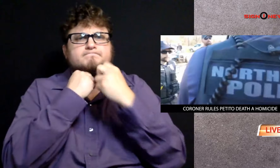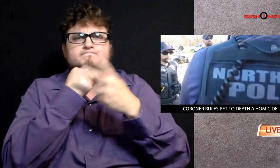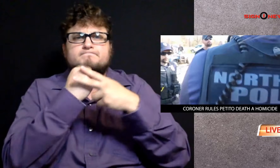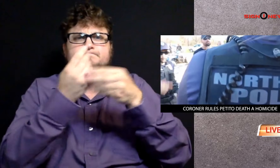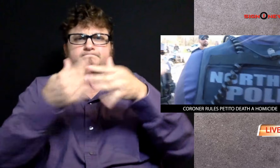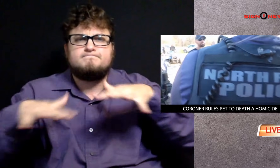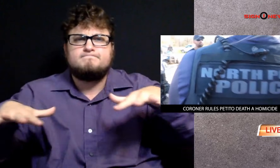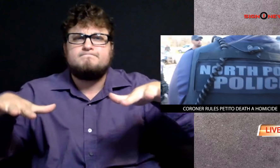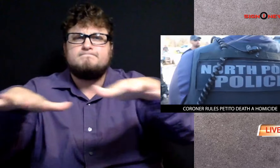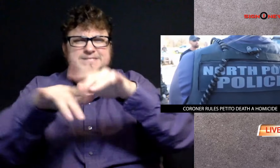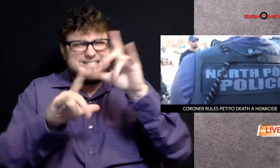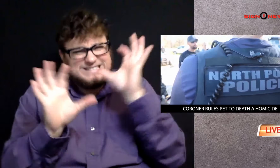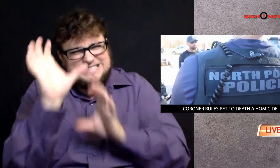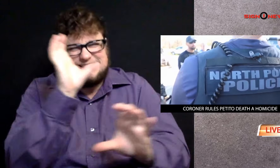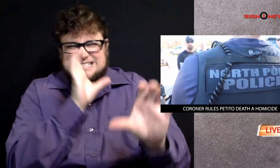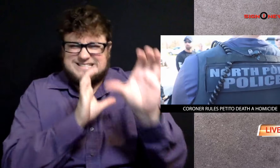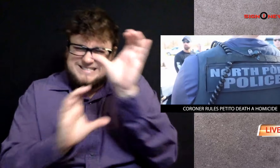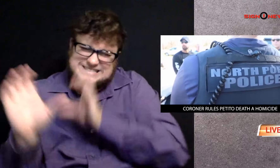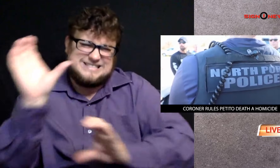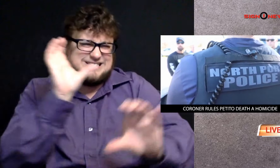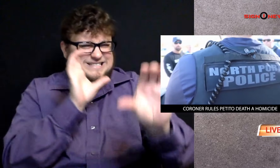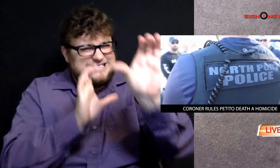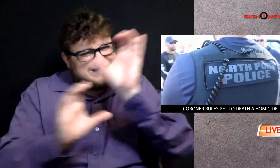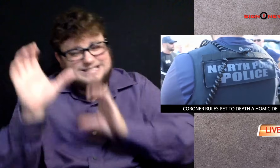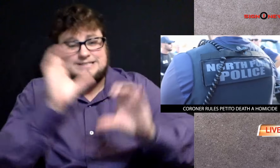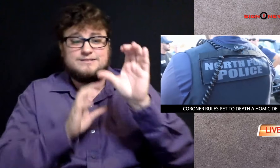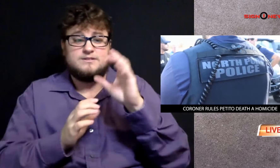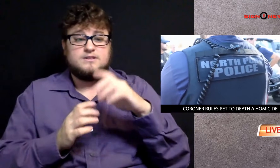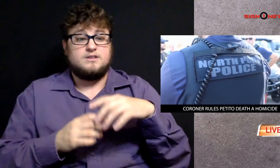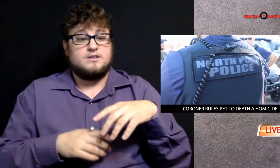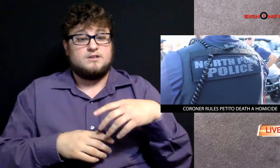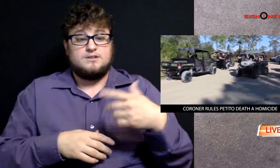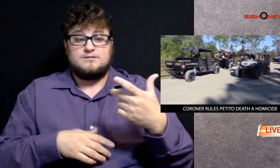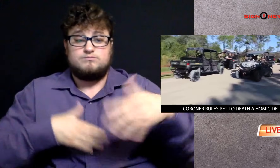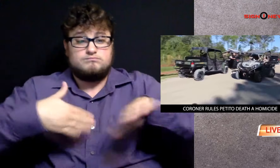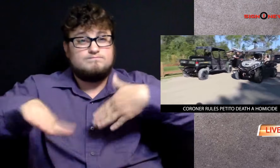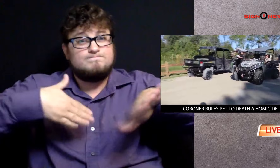to a 25 000 acre reserve in florida